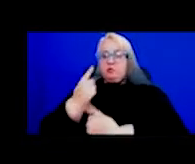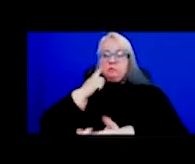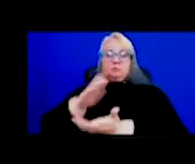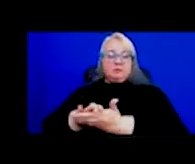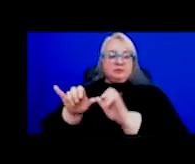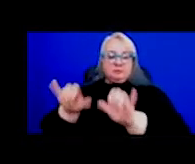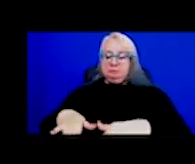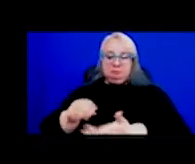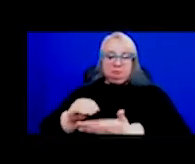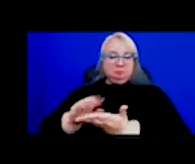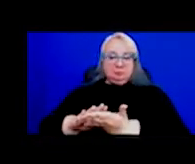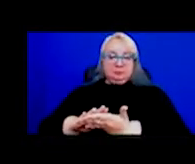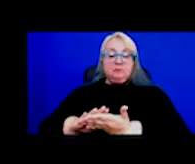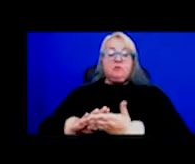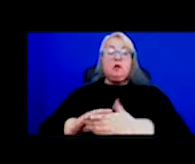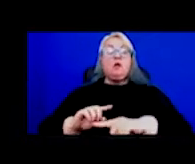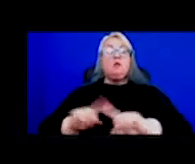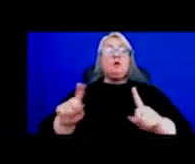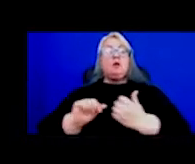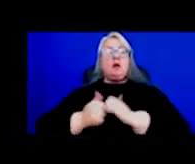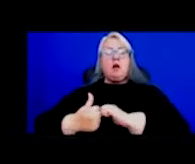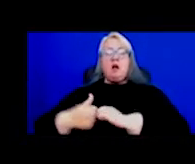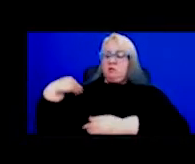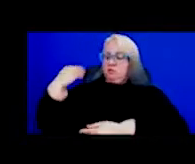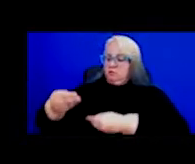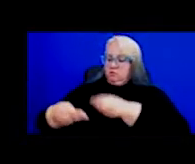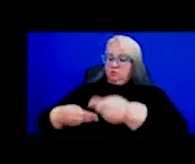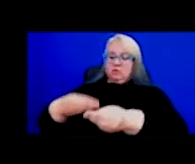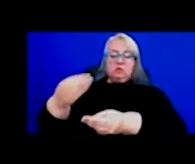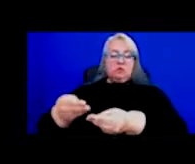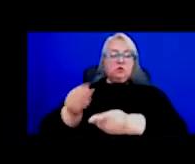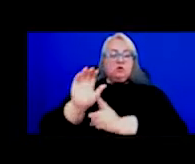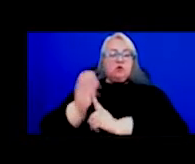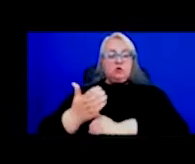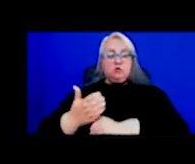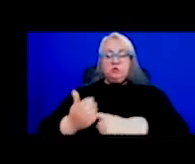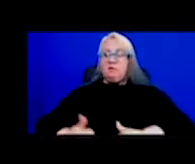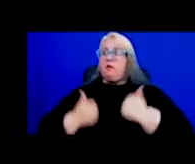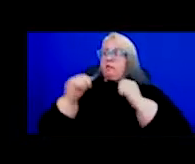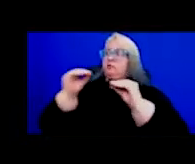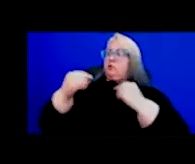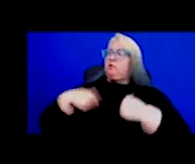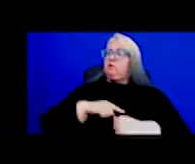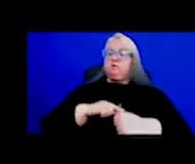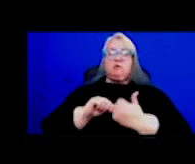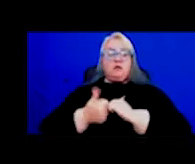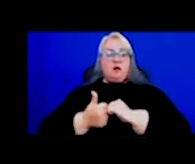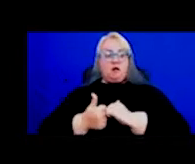but we kept our understanding of culture and life lessons through stories and there's a story of